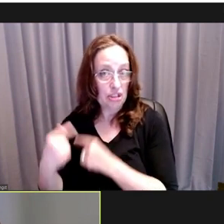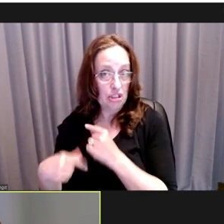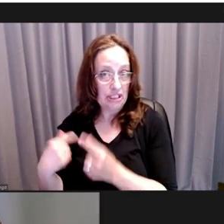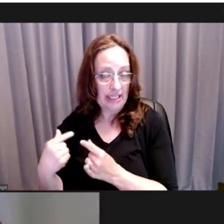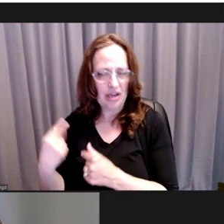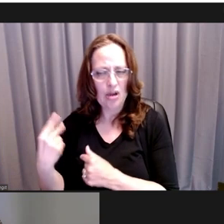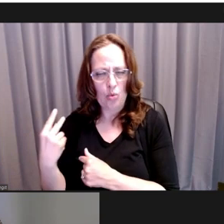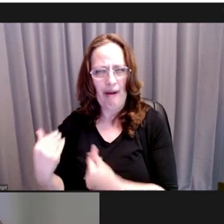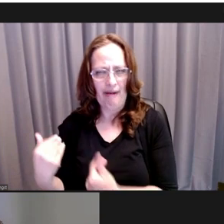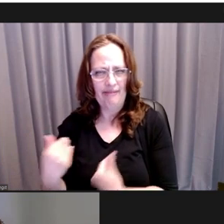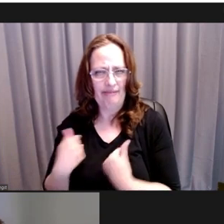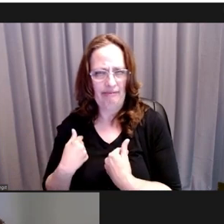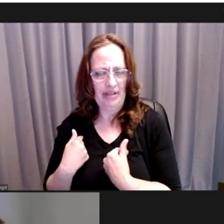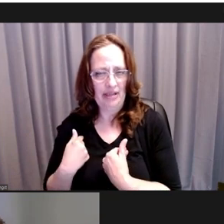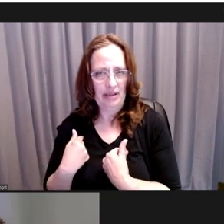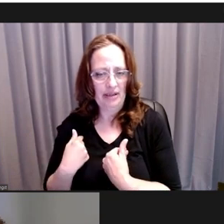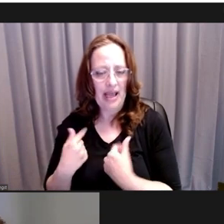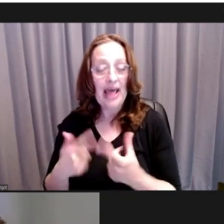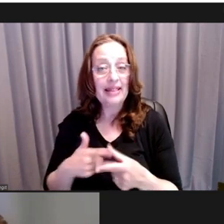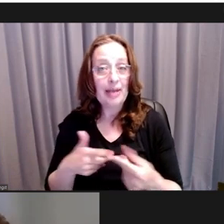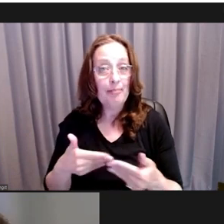We're talking about a child born with hearing loss, two parents with